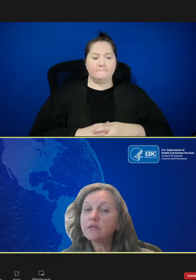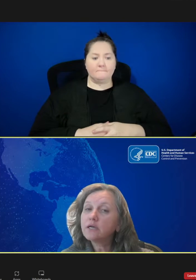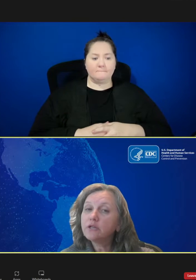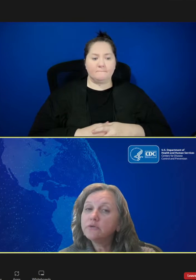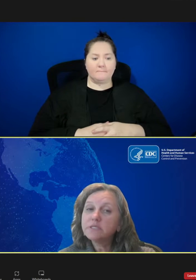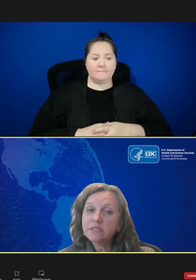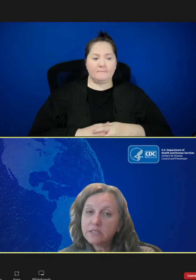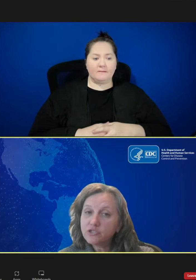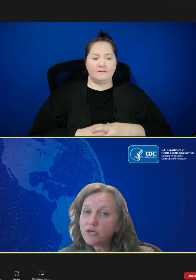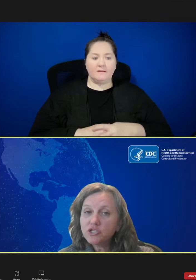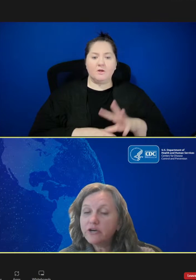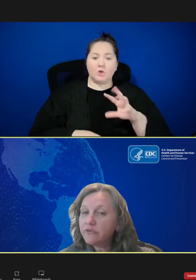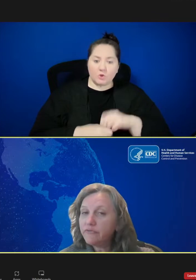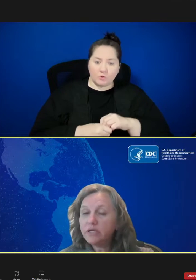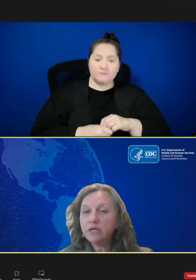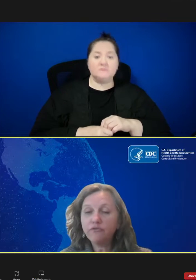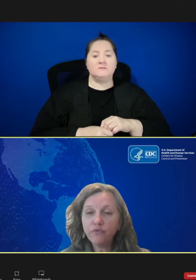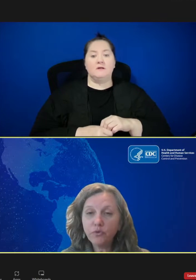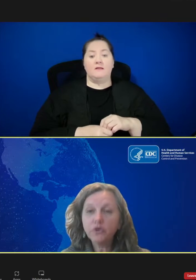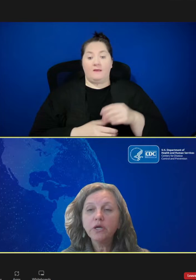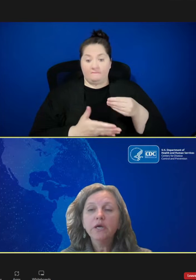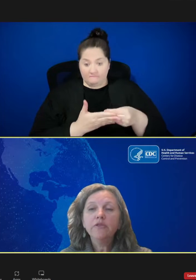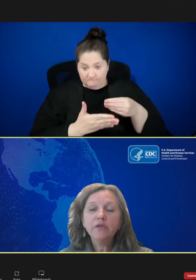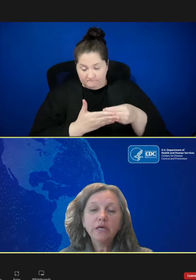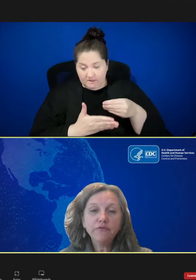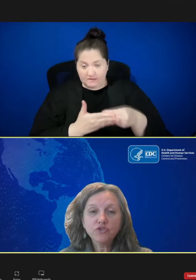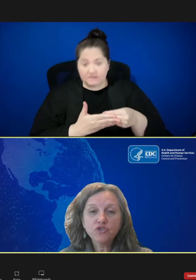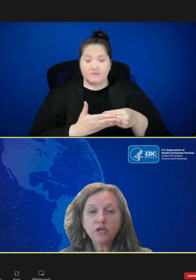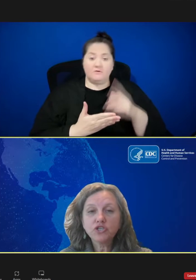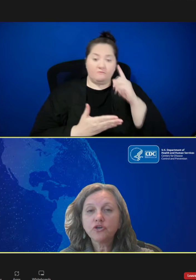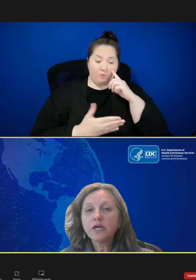that includes the discretionary funding for the infrastructure,